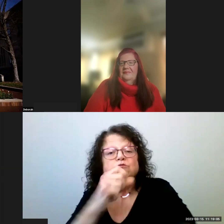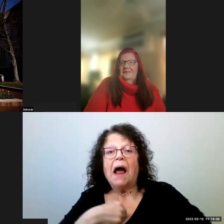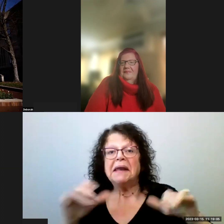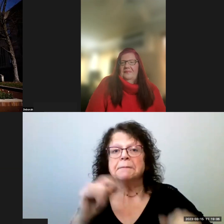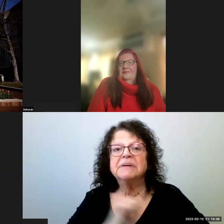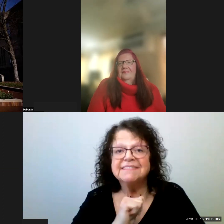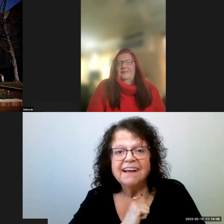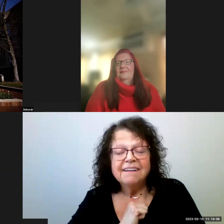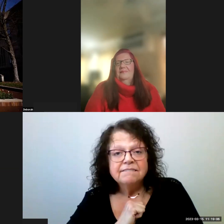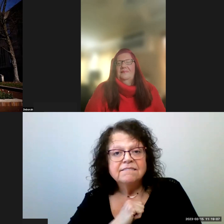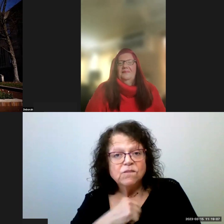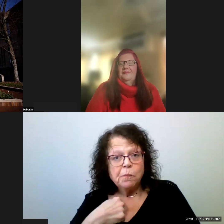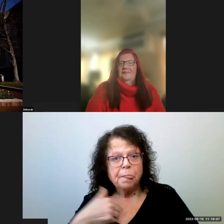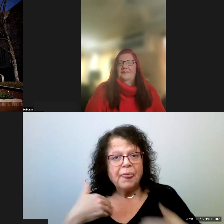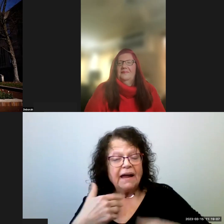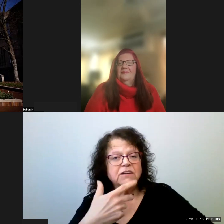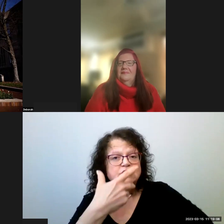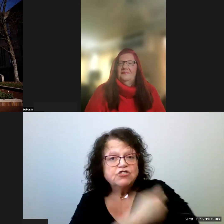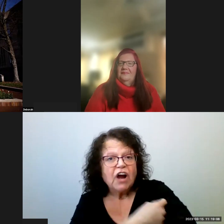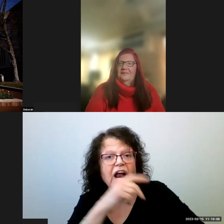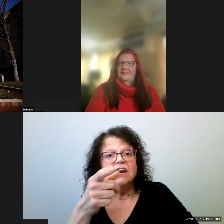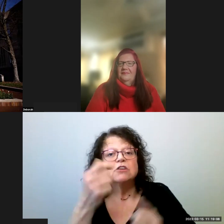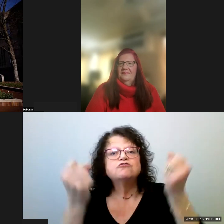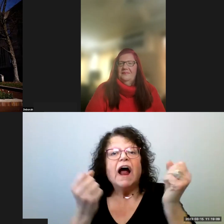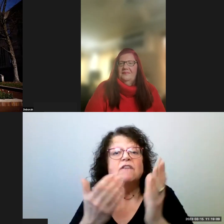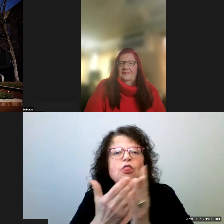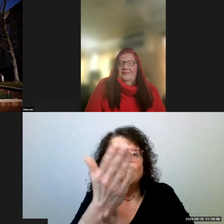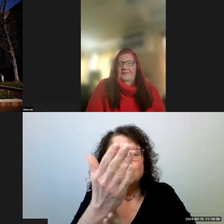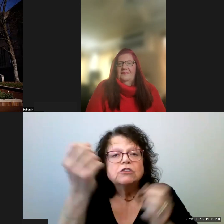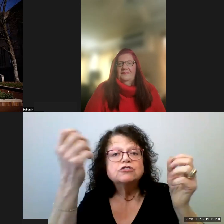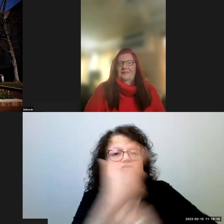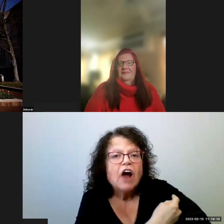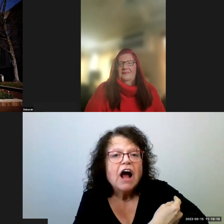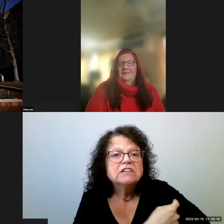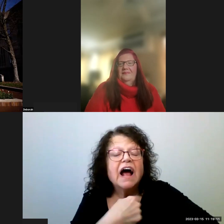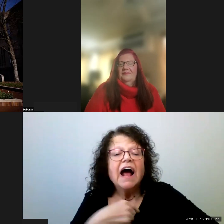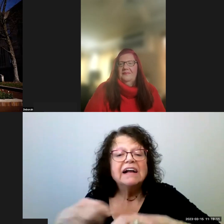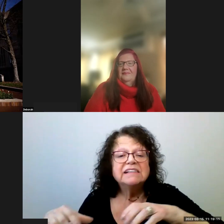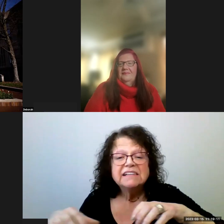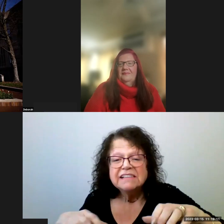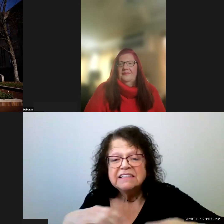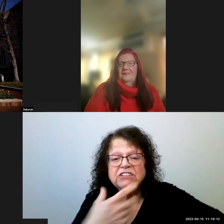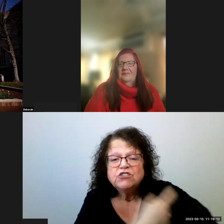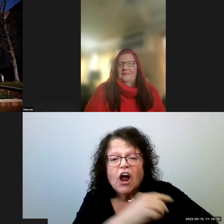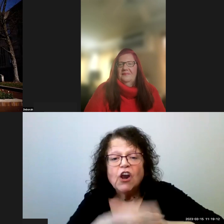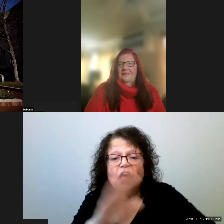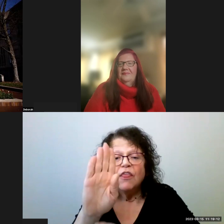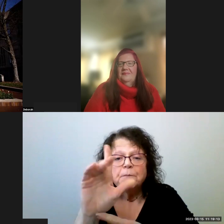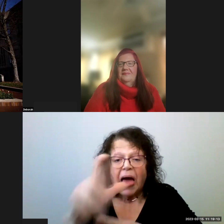I had shots where they were drive-through shots. I did block shots where we went around the block and and gave out soul dinners to anybody that